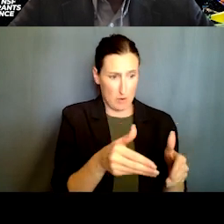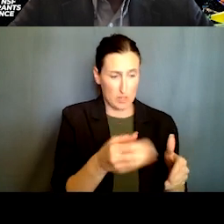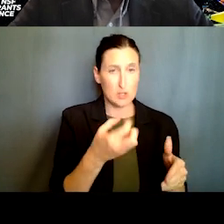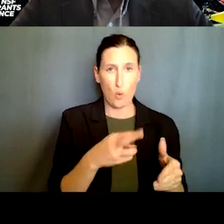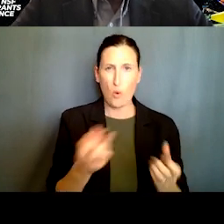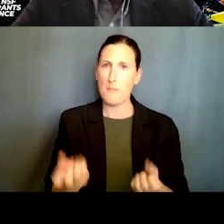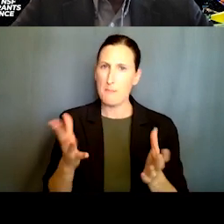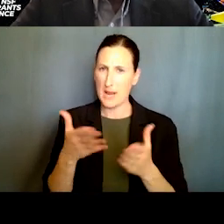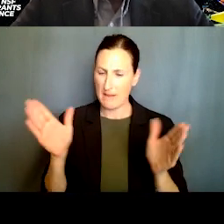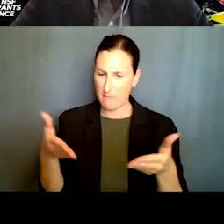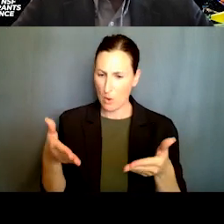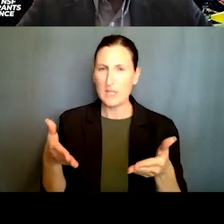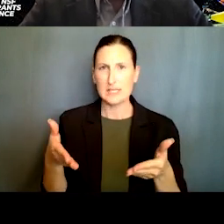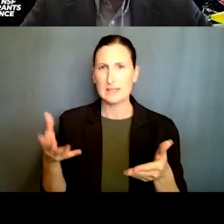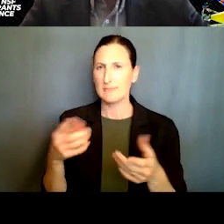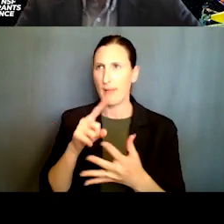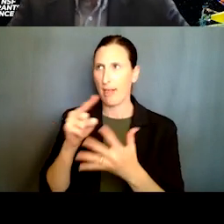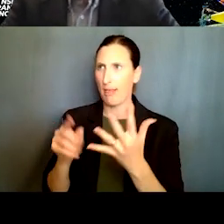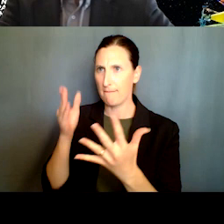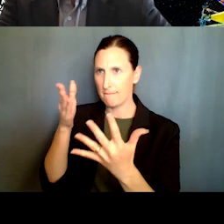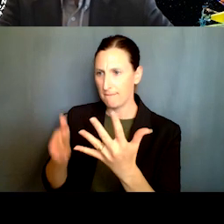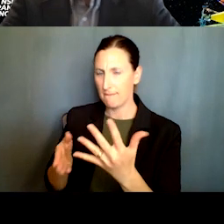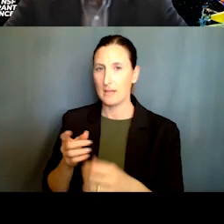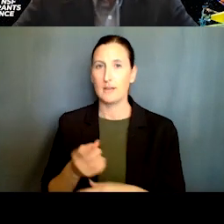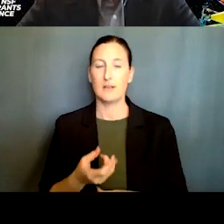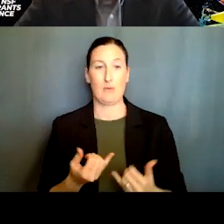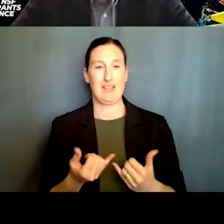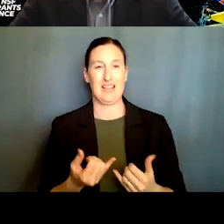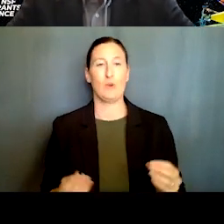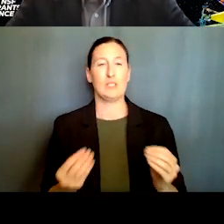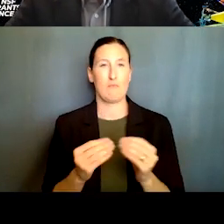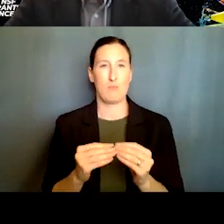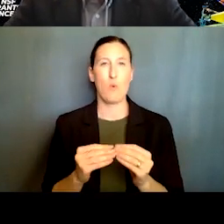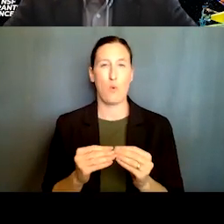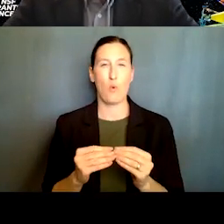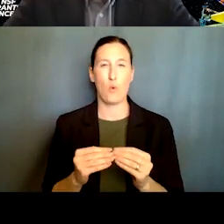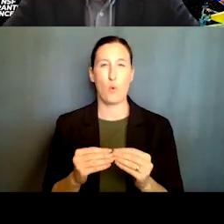Actually, I feel like recently they tend to be more interdisciplinary than they were in the past.